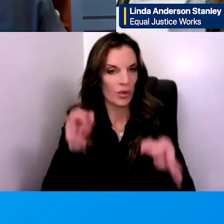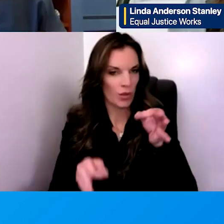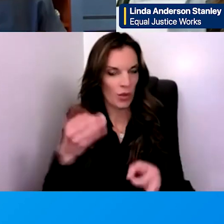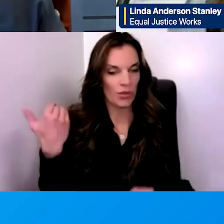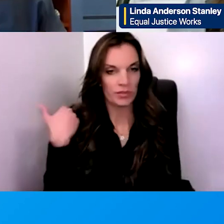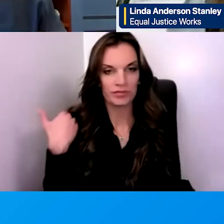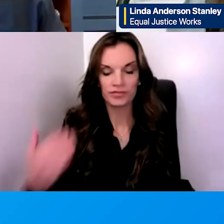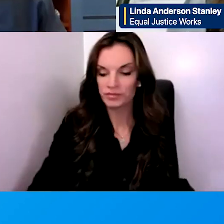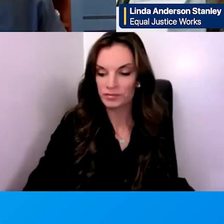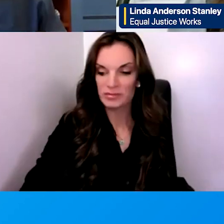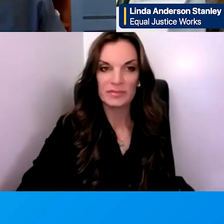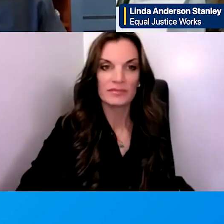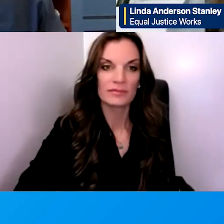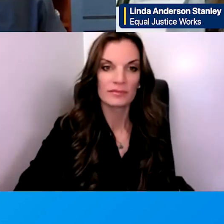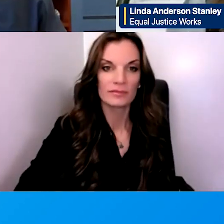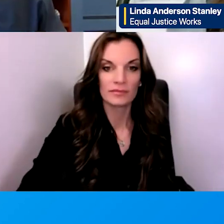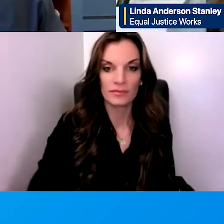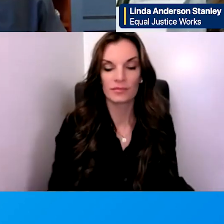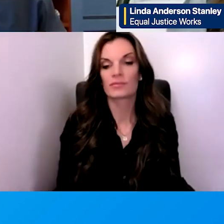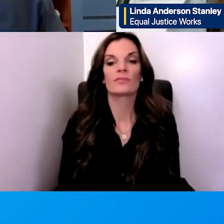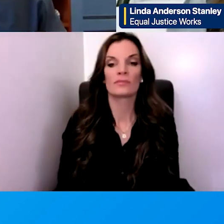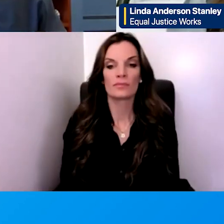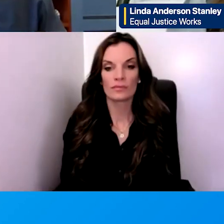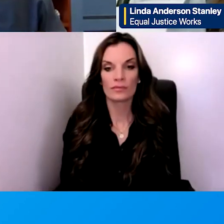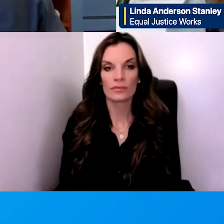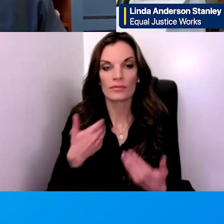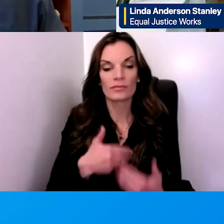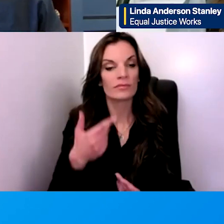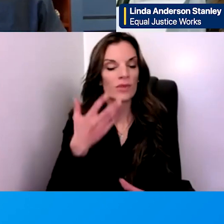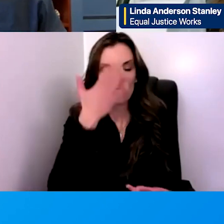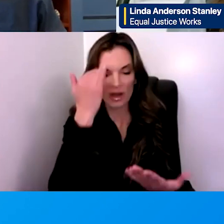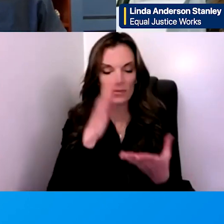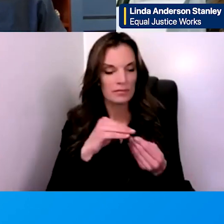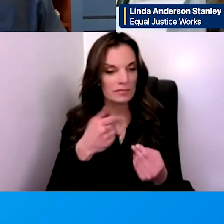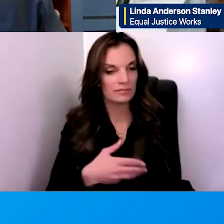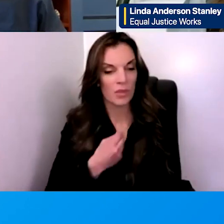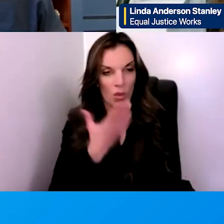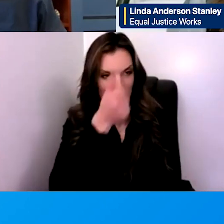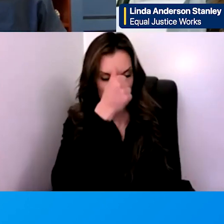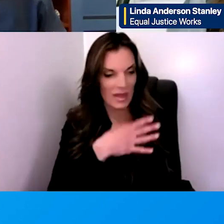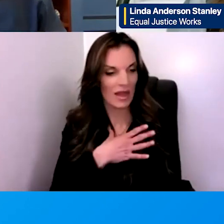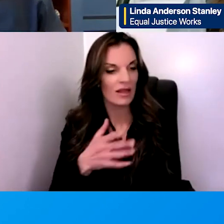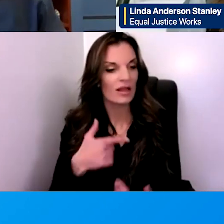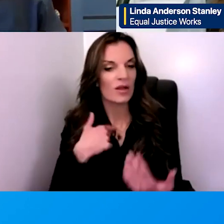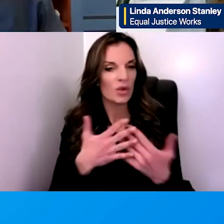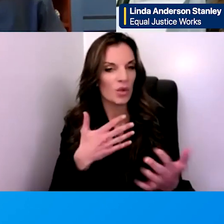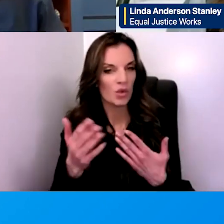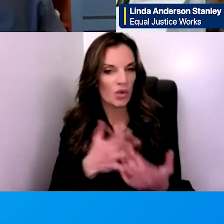that I am a white male. Gray hair and beard. Dark blue shirt.